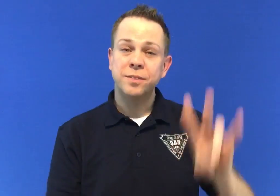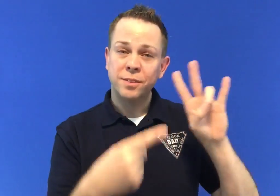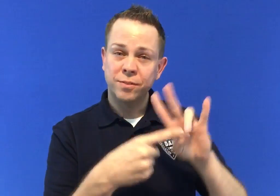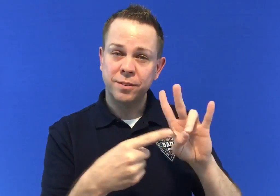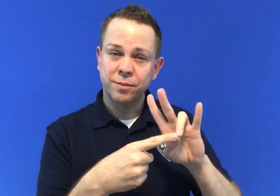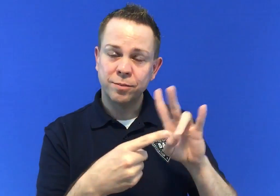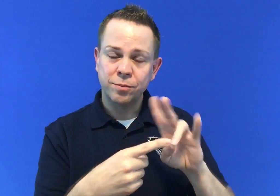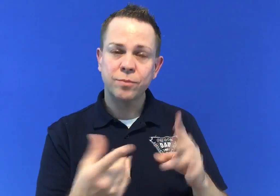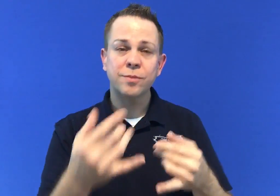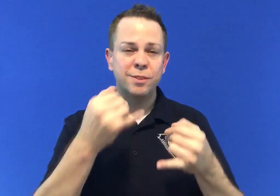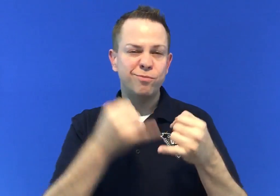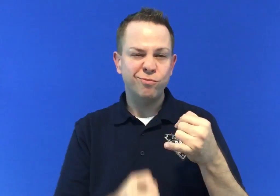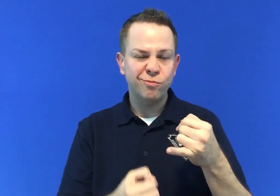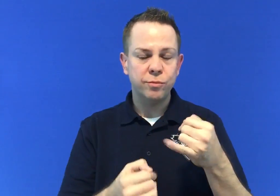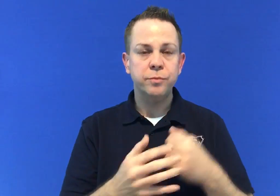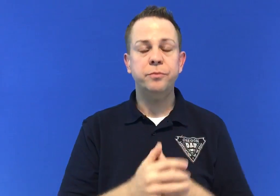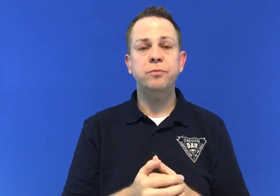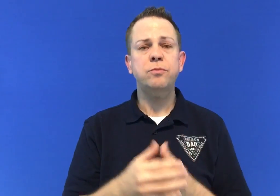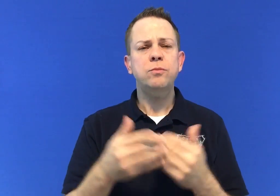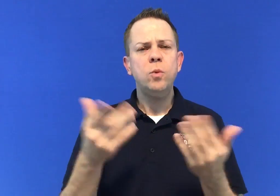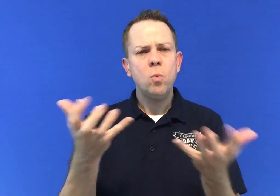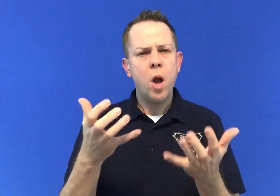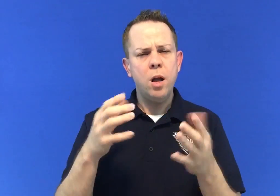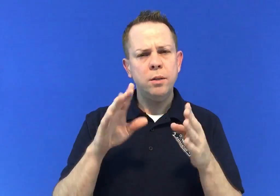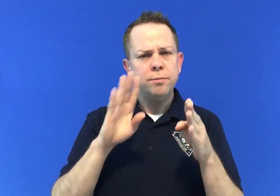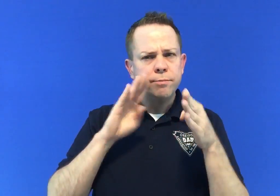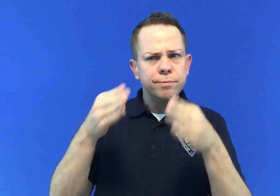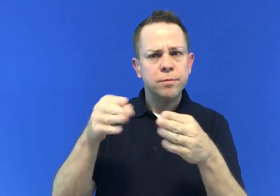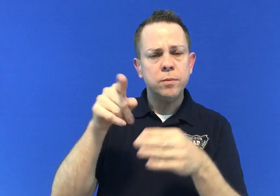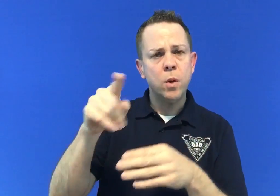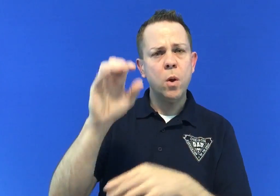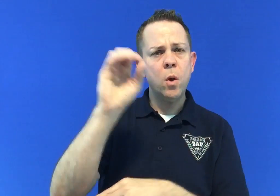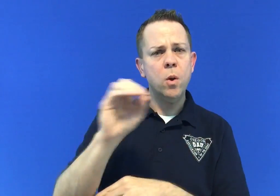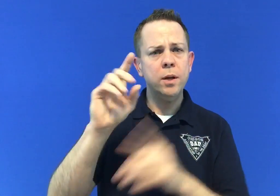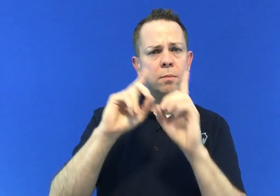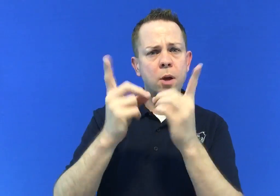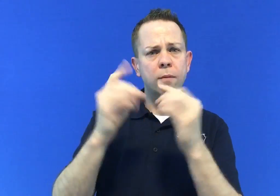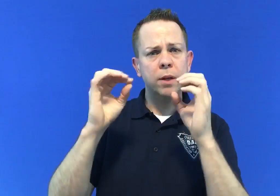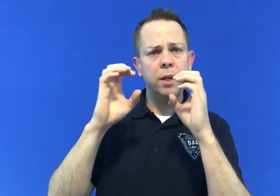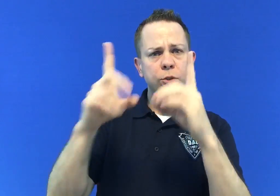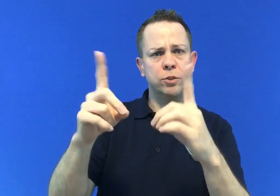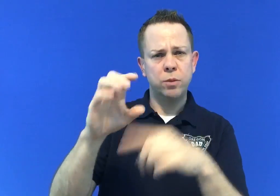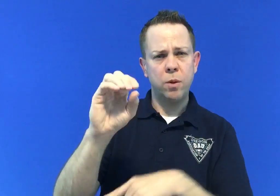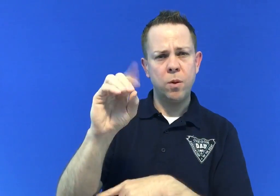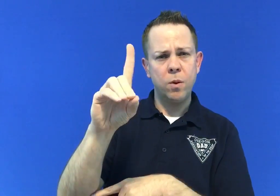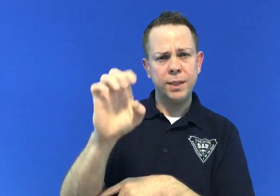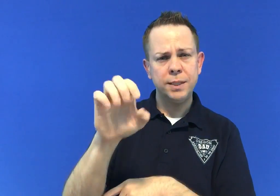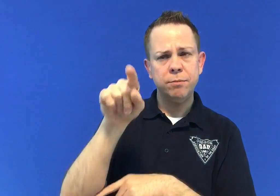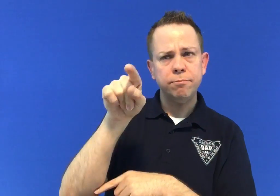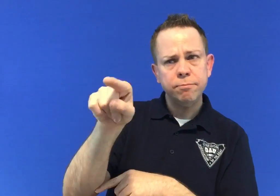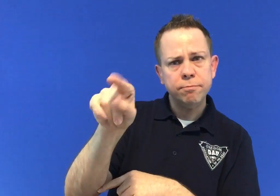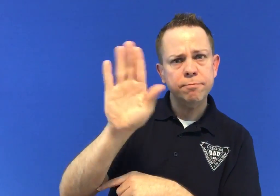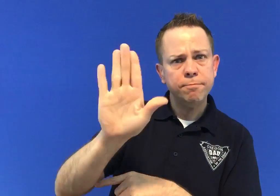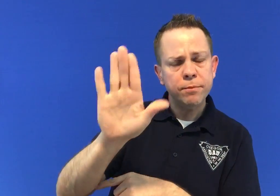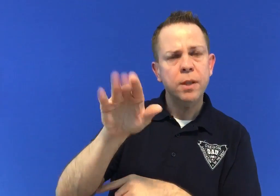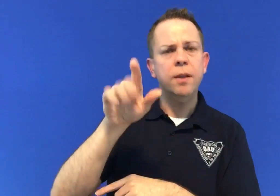7) The final proposed bill wants to focus on the Oregon Department of Education (ODE).